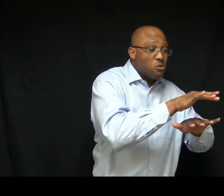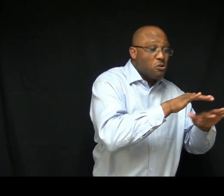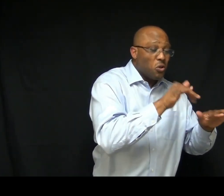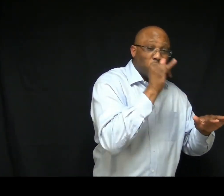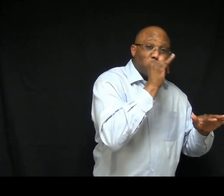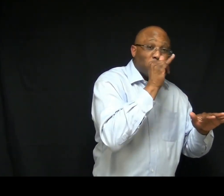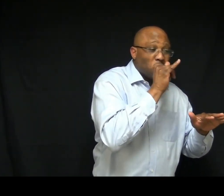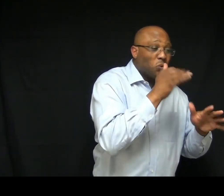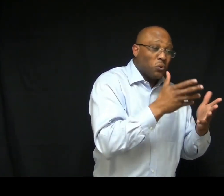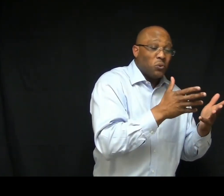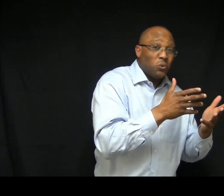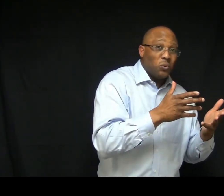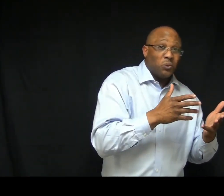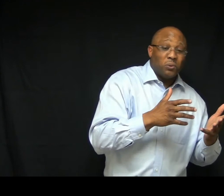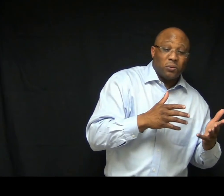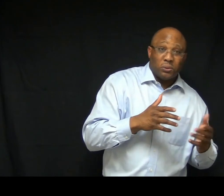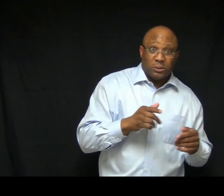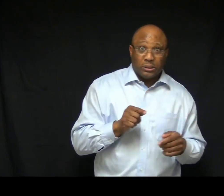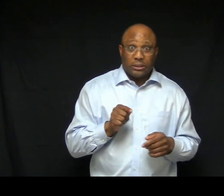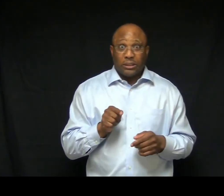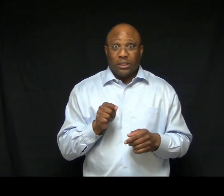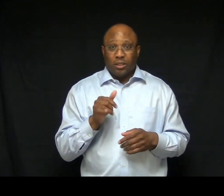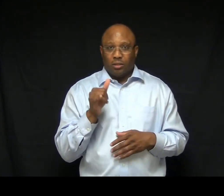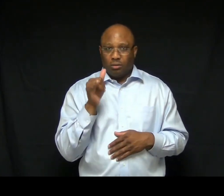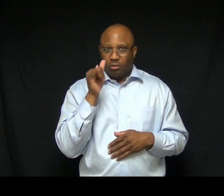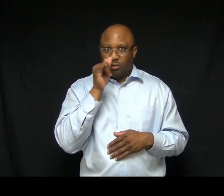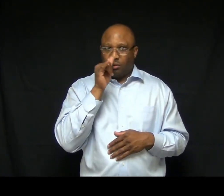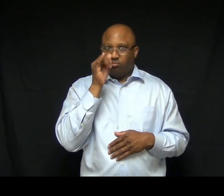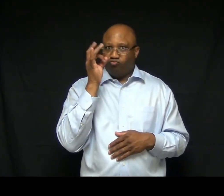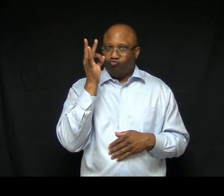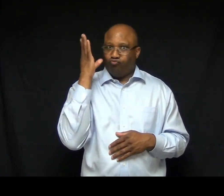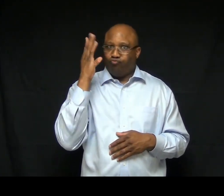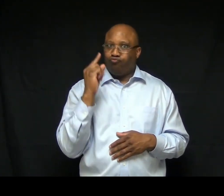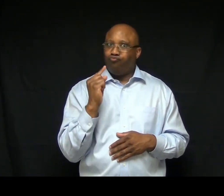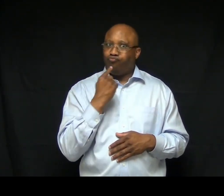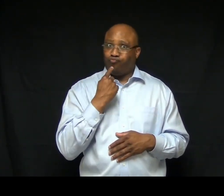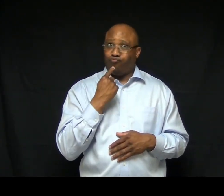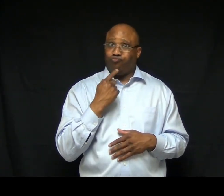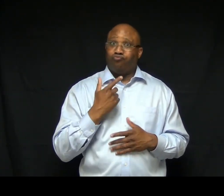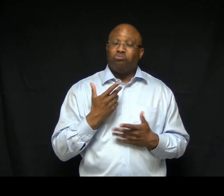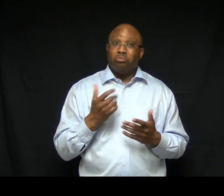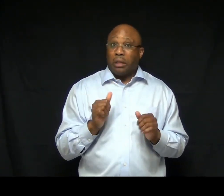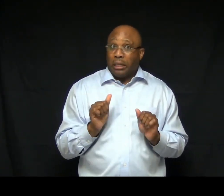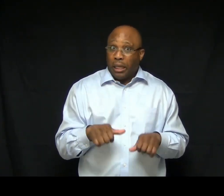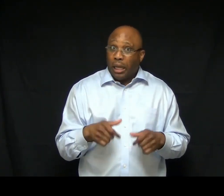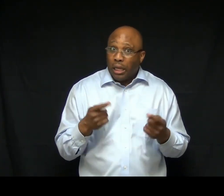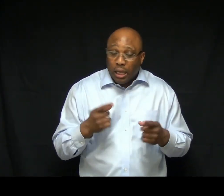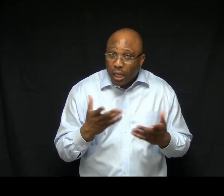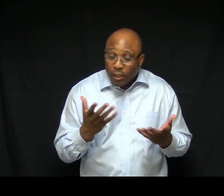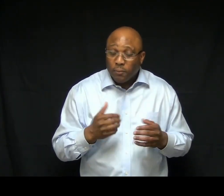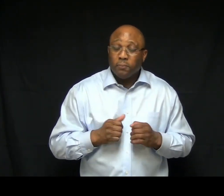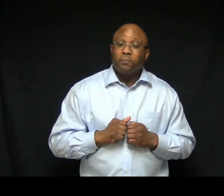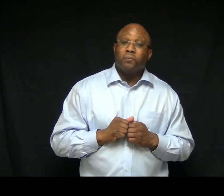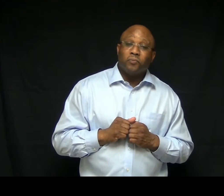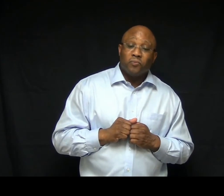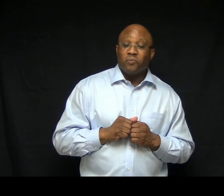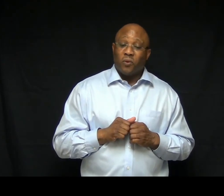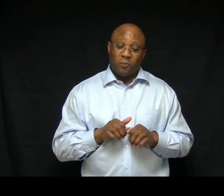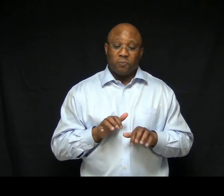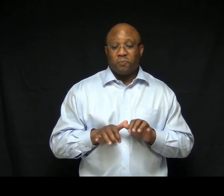or images to or about someone. Oftentimes, disparaging information